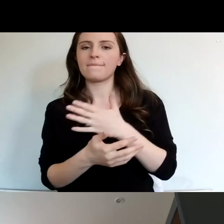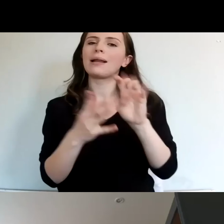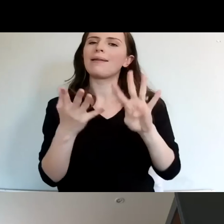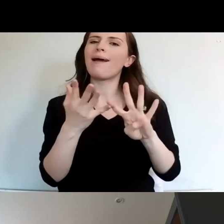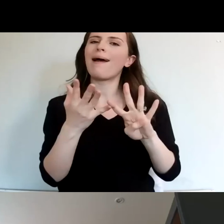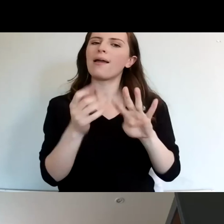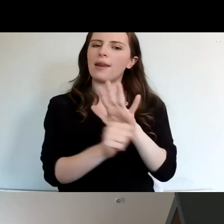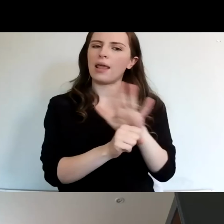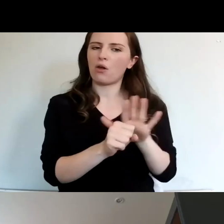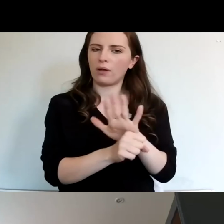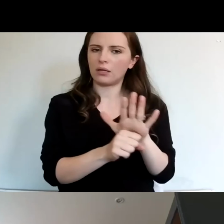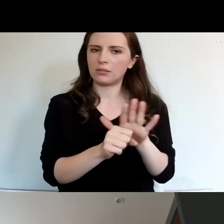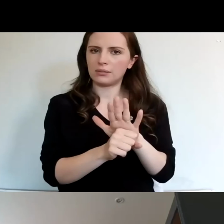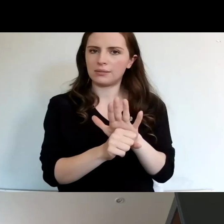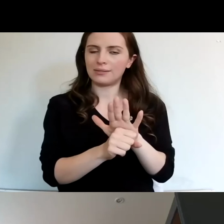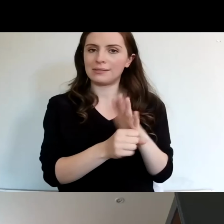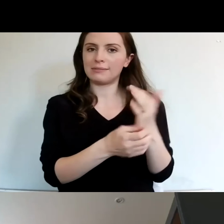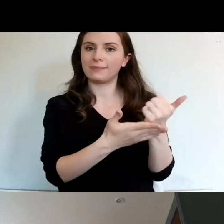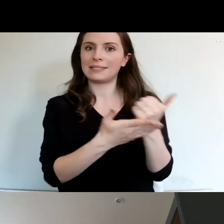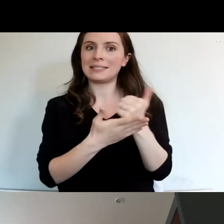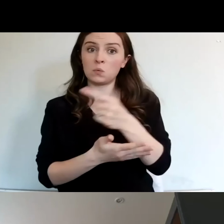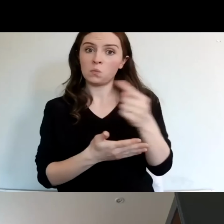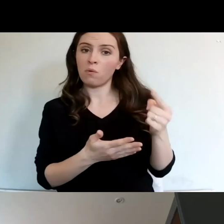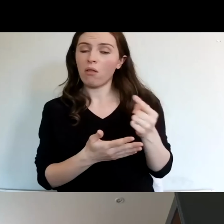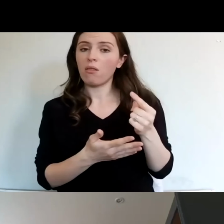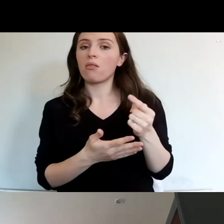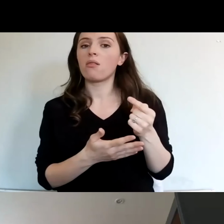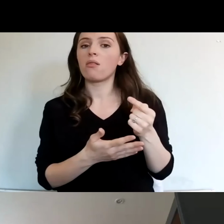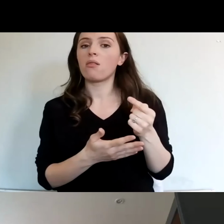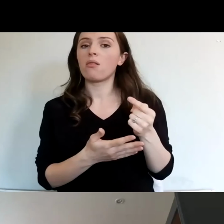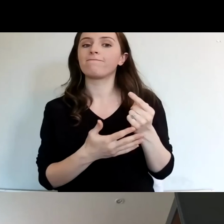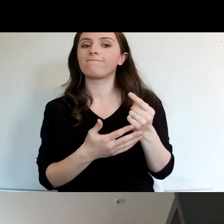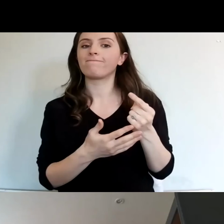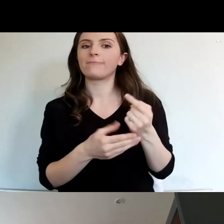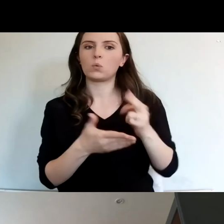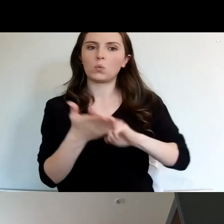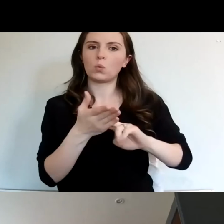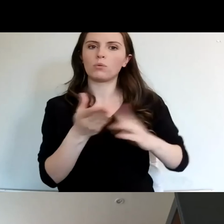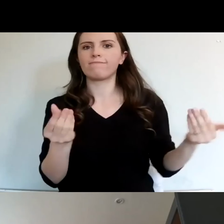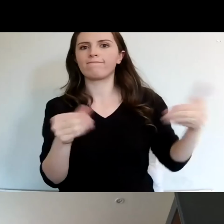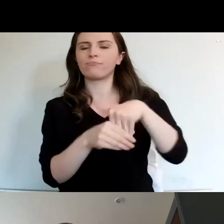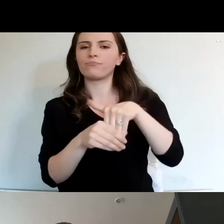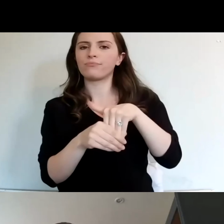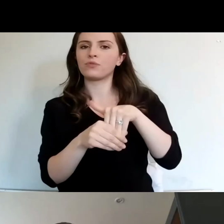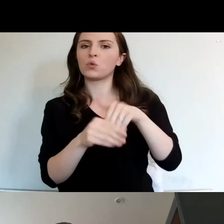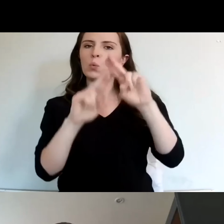that can assist you in embedding or integrating Universal Design